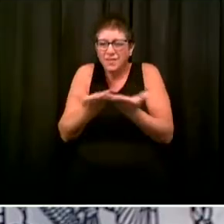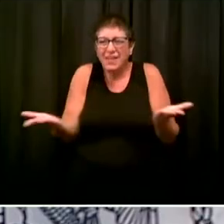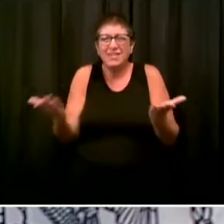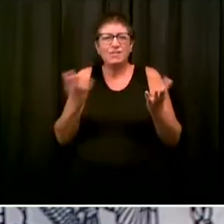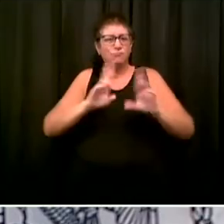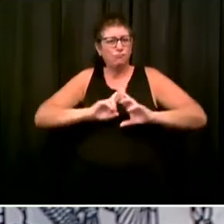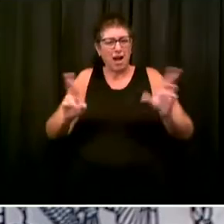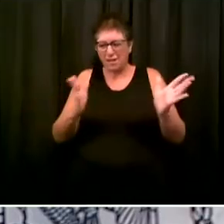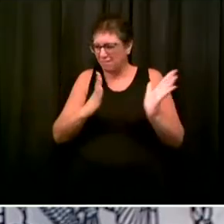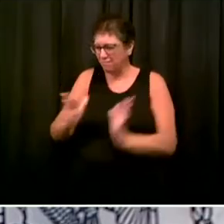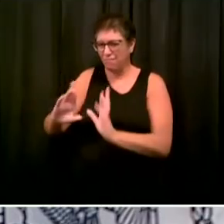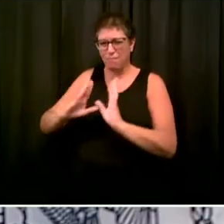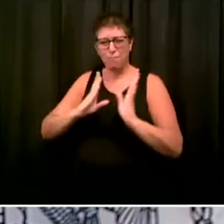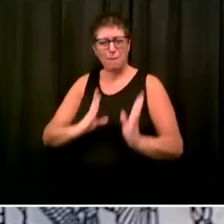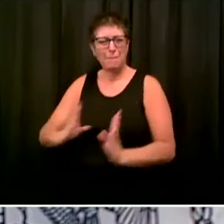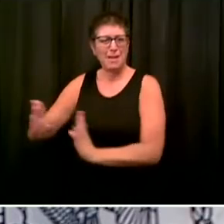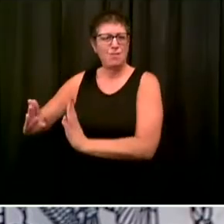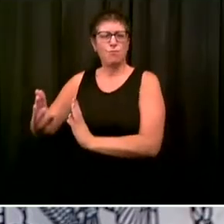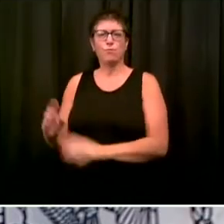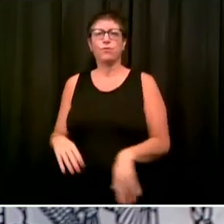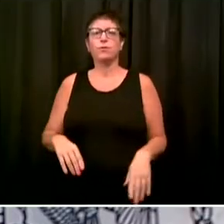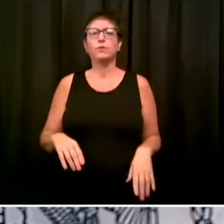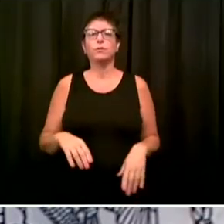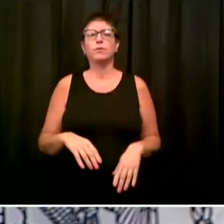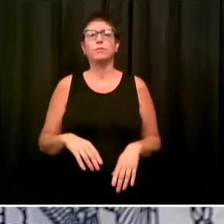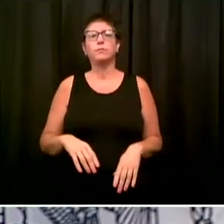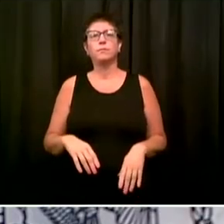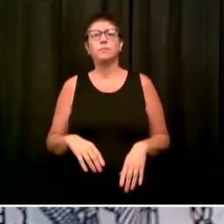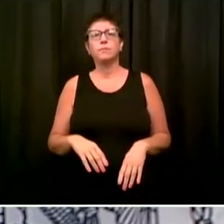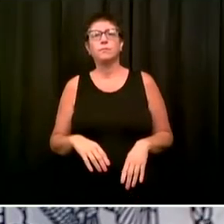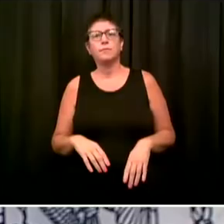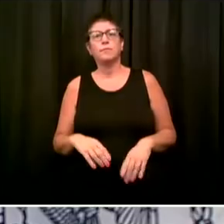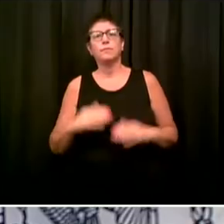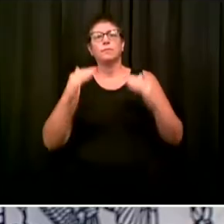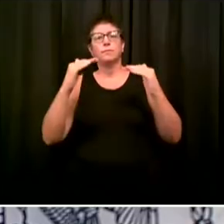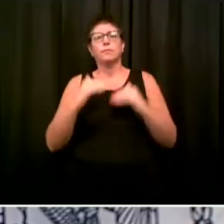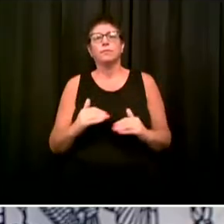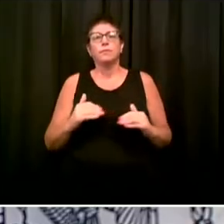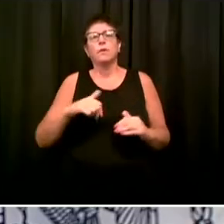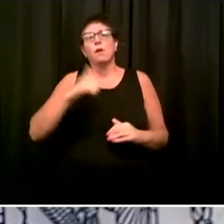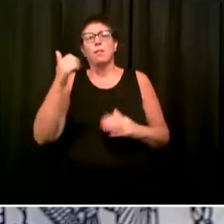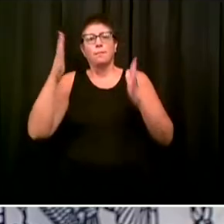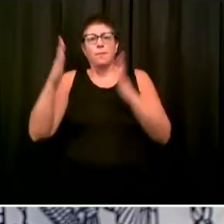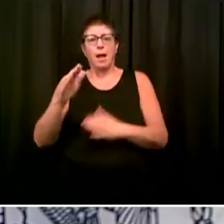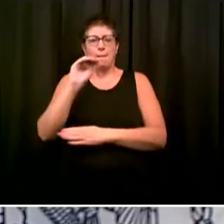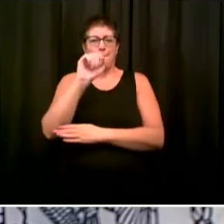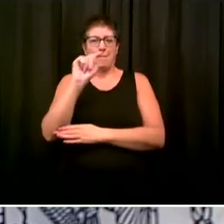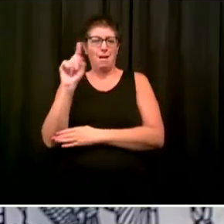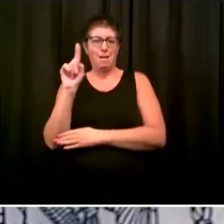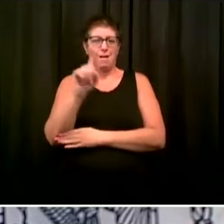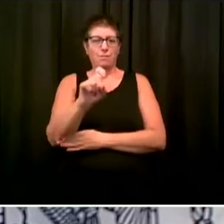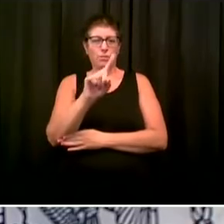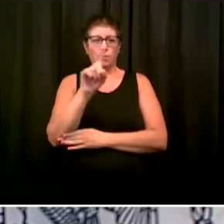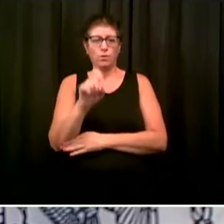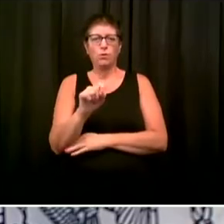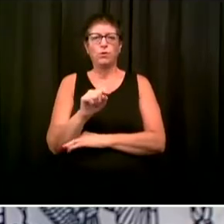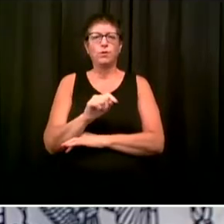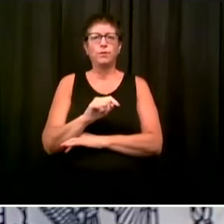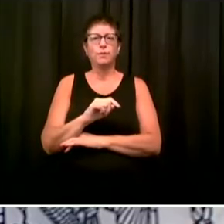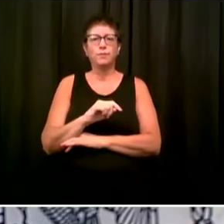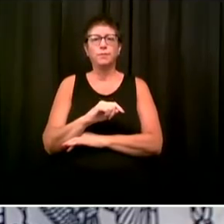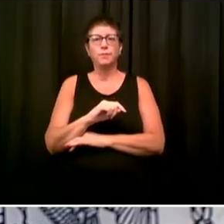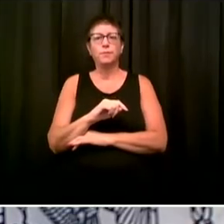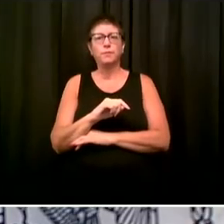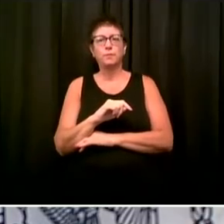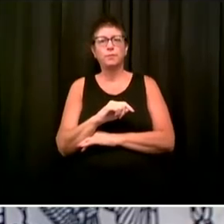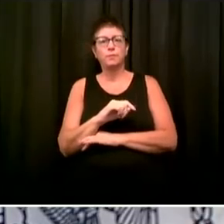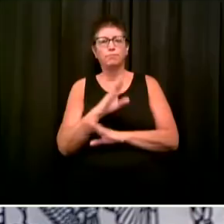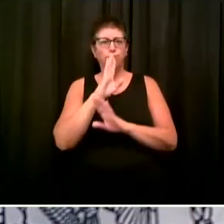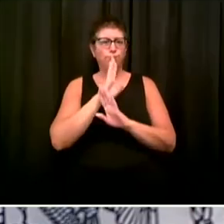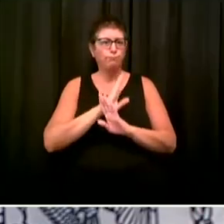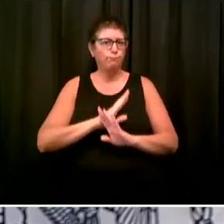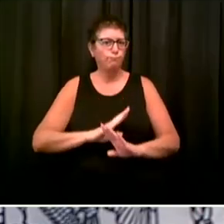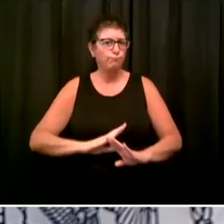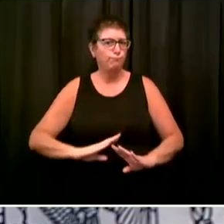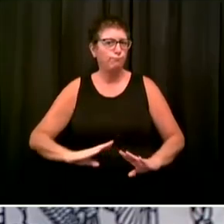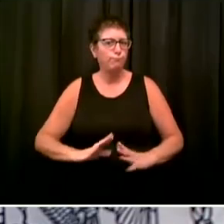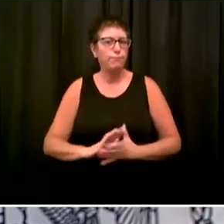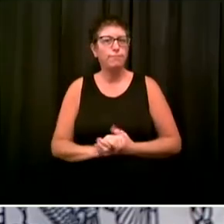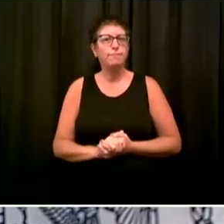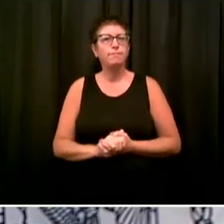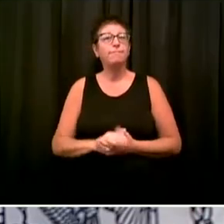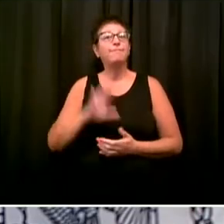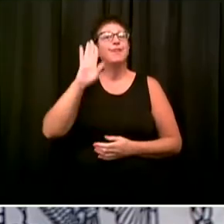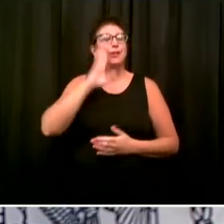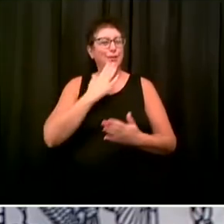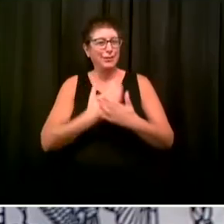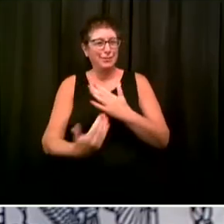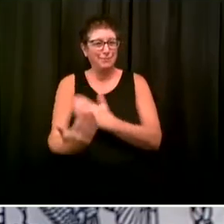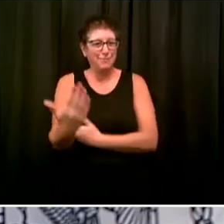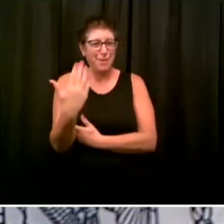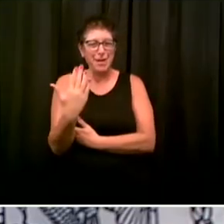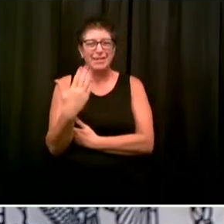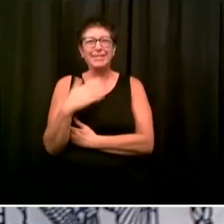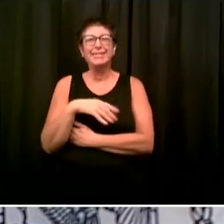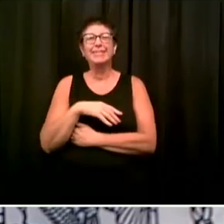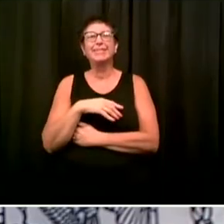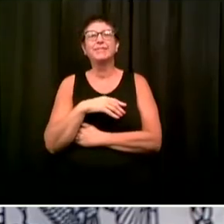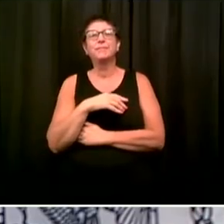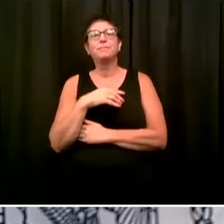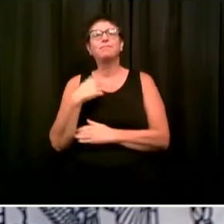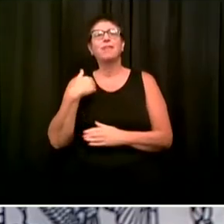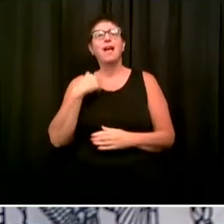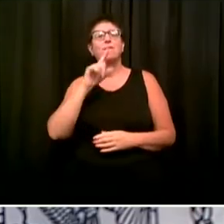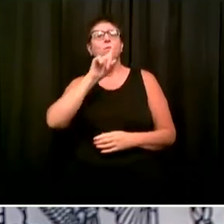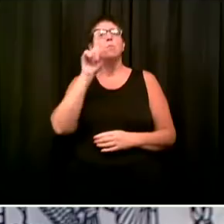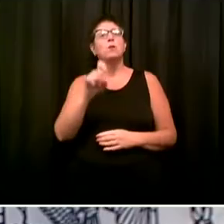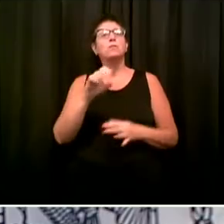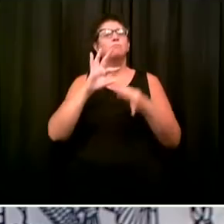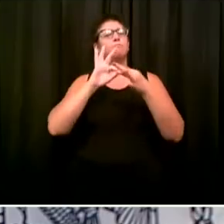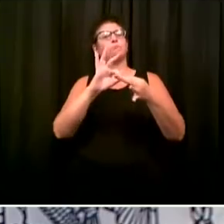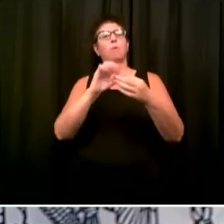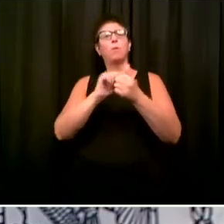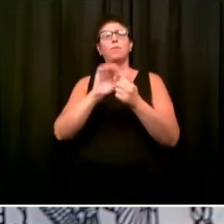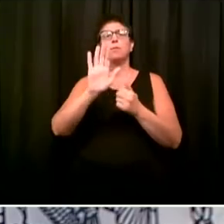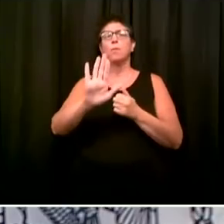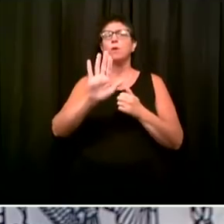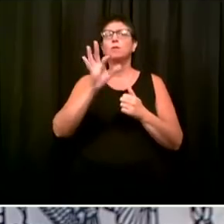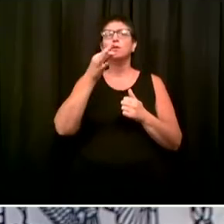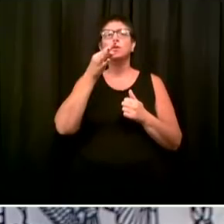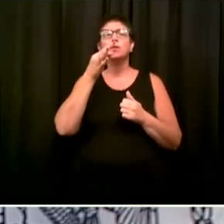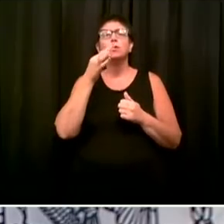TO MAKE SURE WE HAET NNNEED IT.